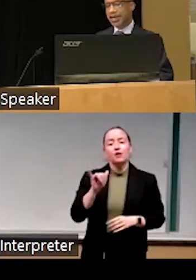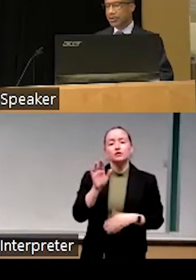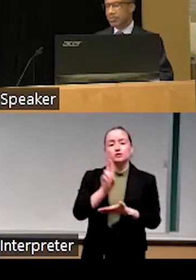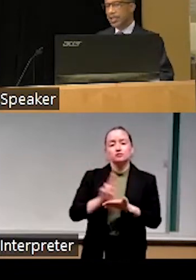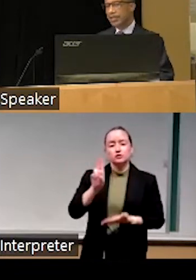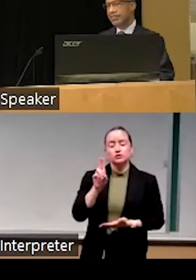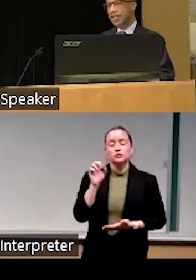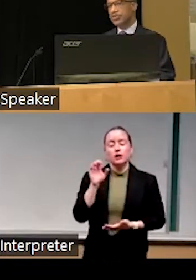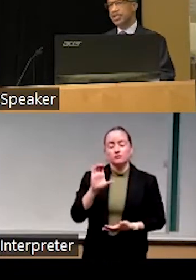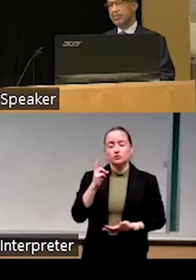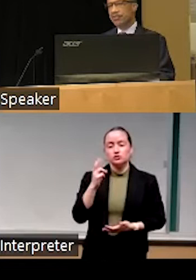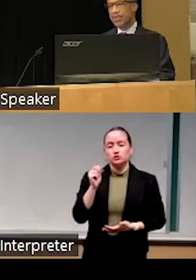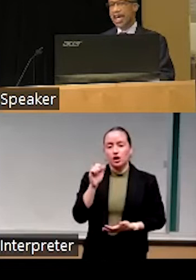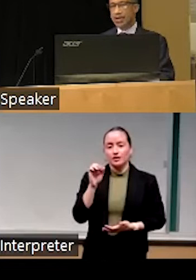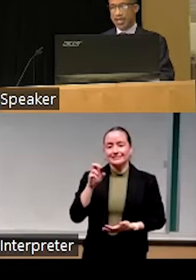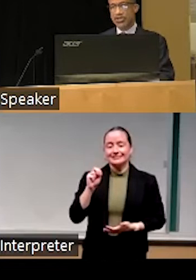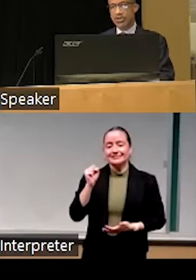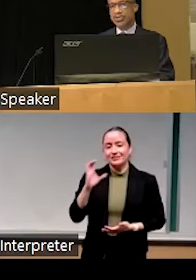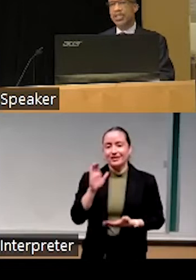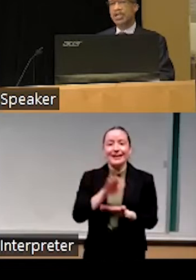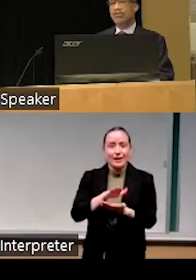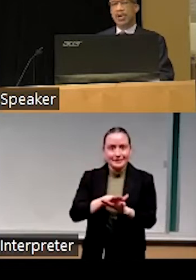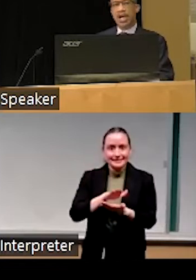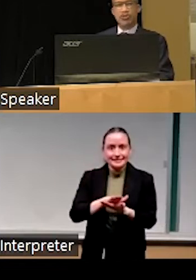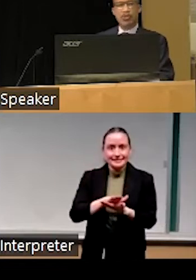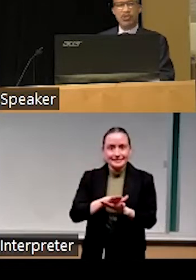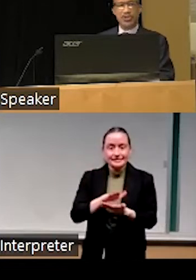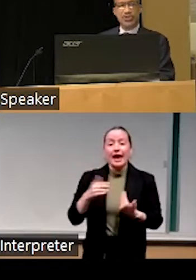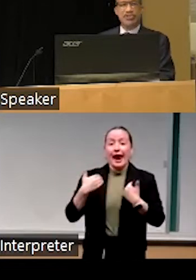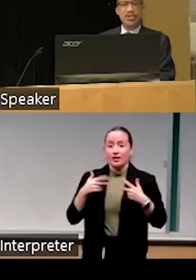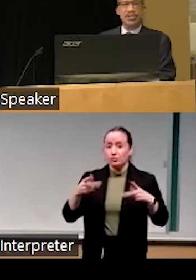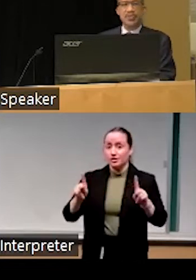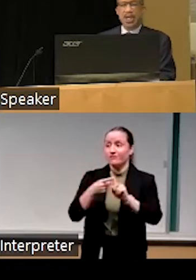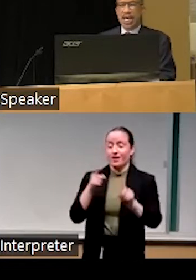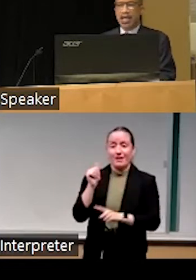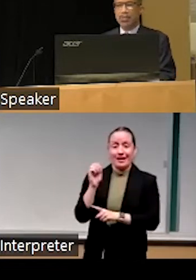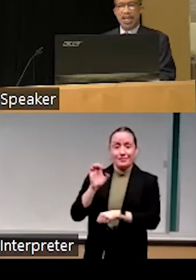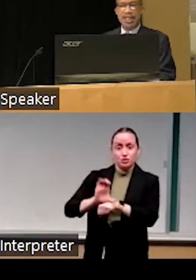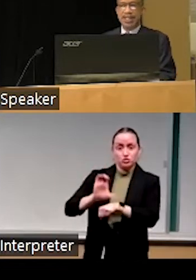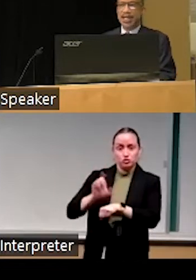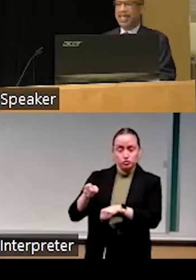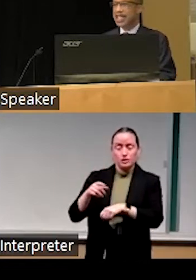together with leadership from the AME Church for at the memorial service and began singing